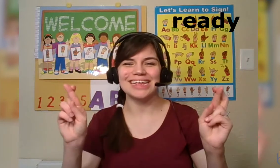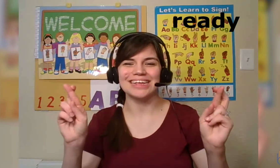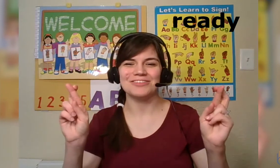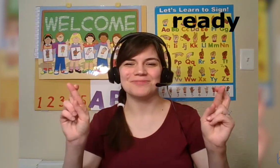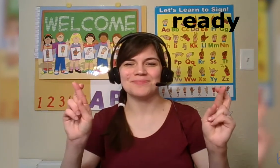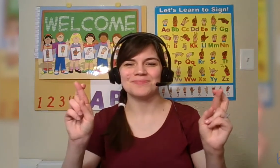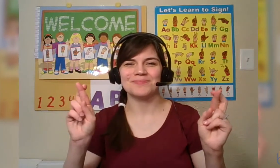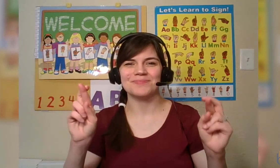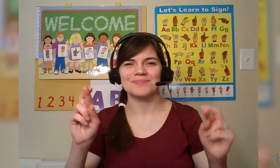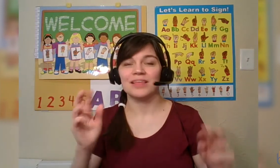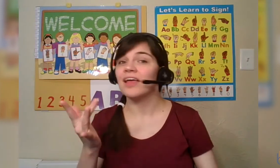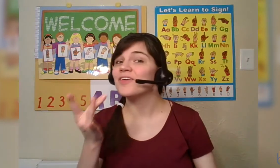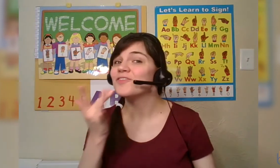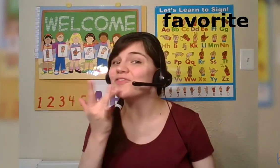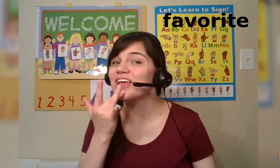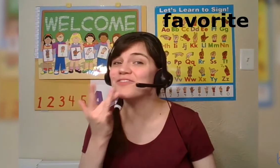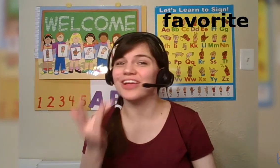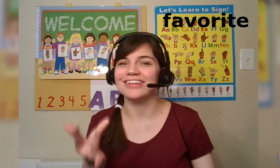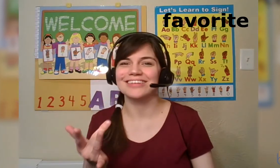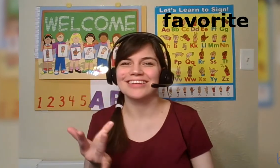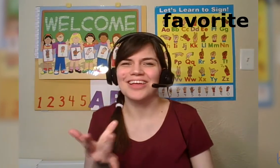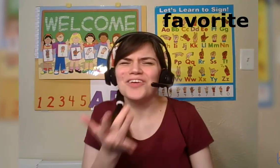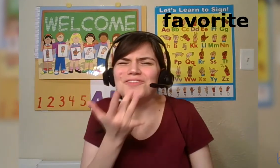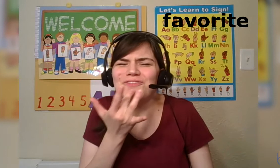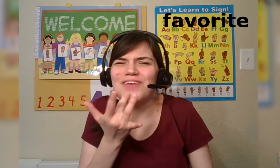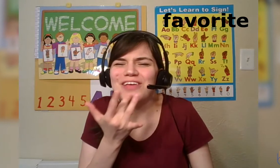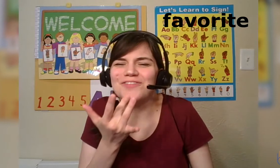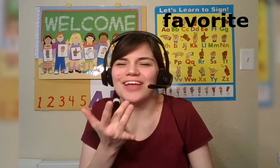Favorite. Favorite.